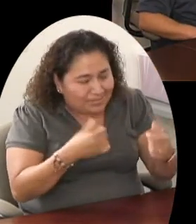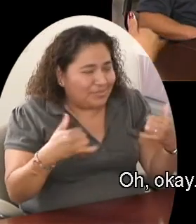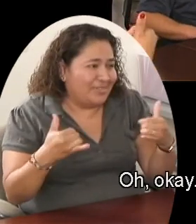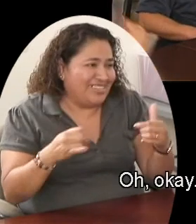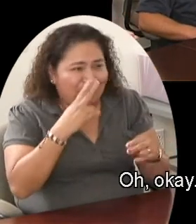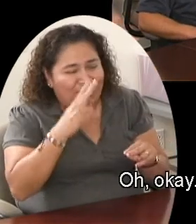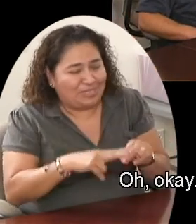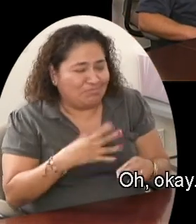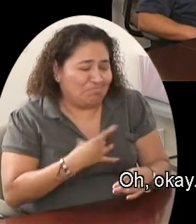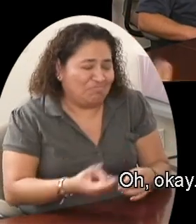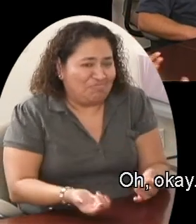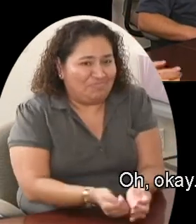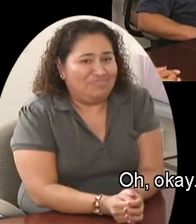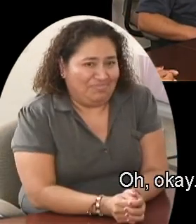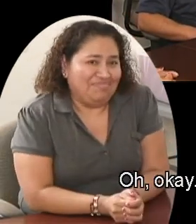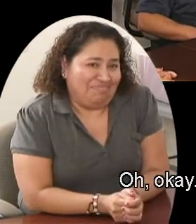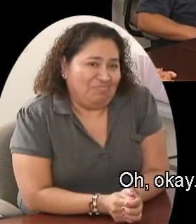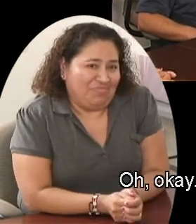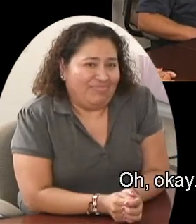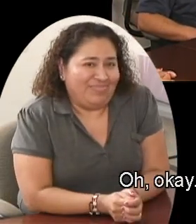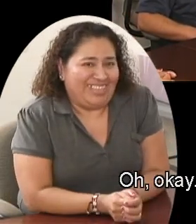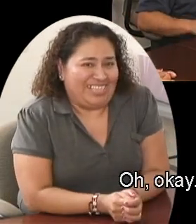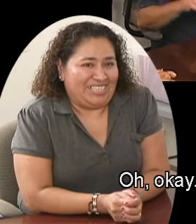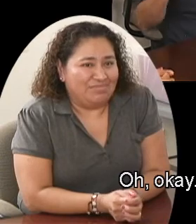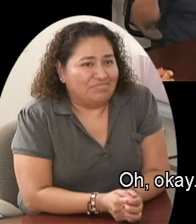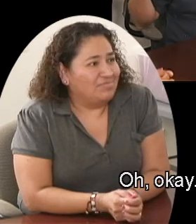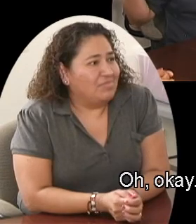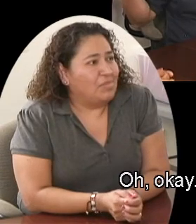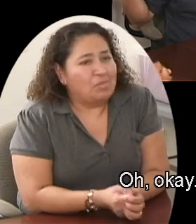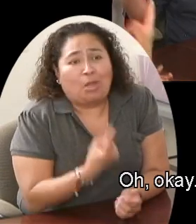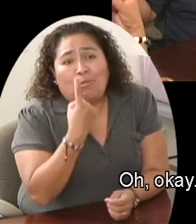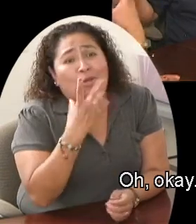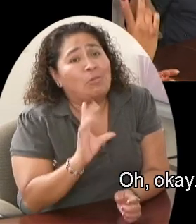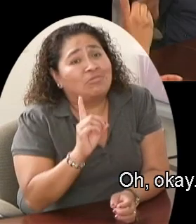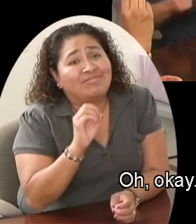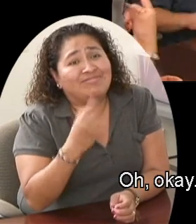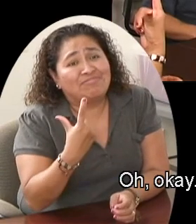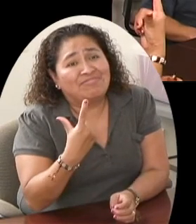Oh, okay. Anything else?